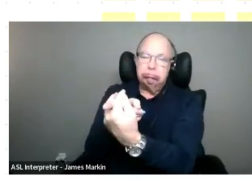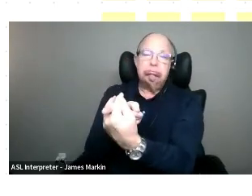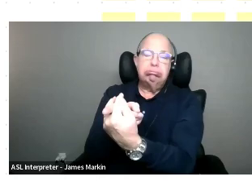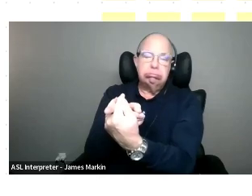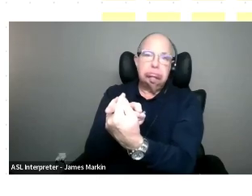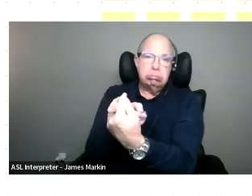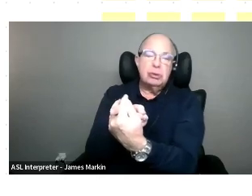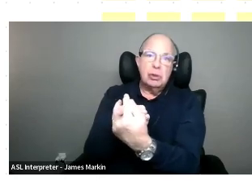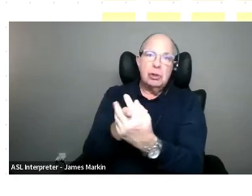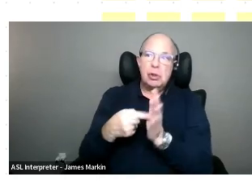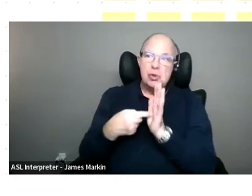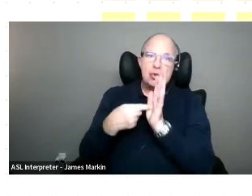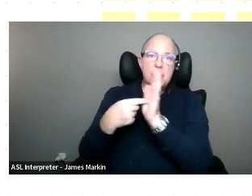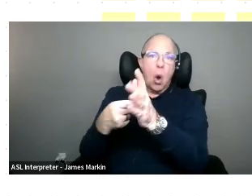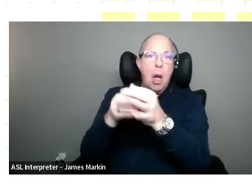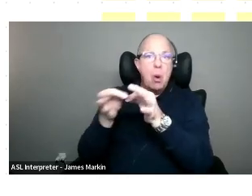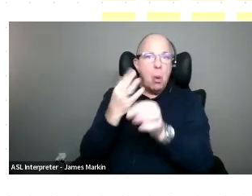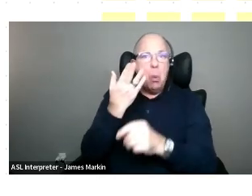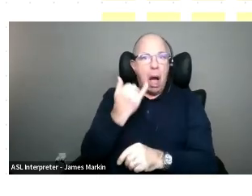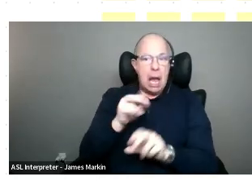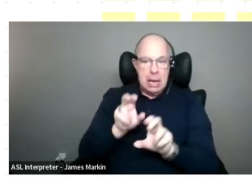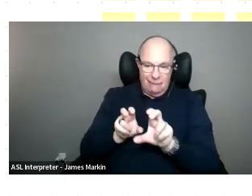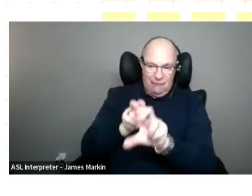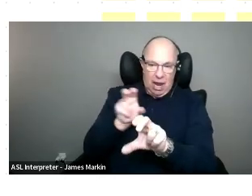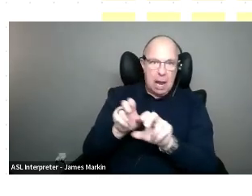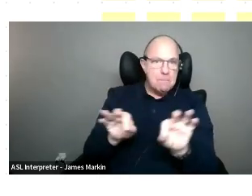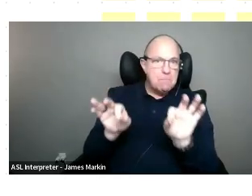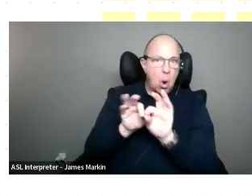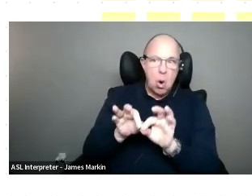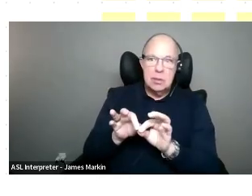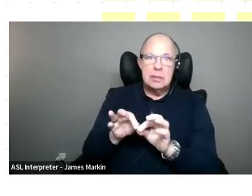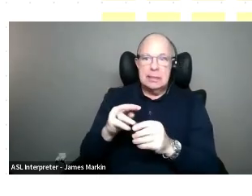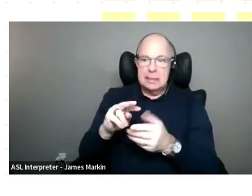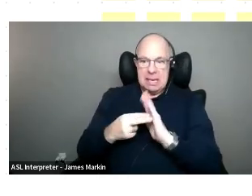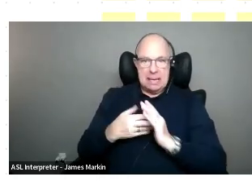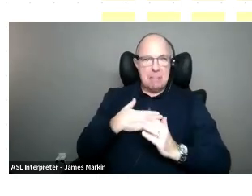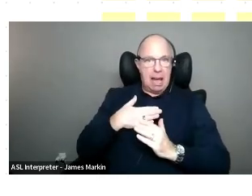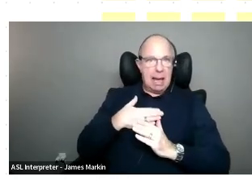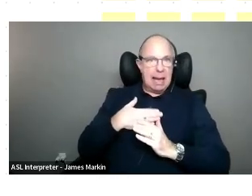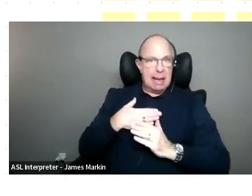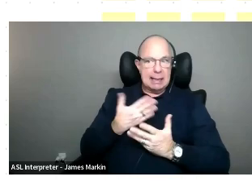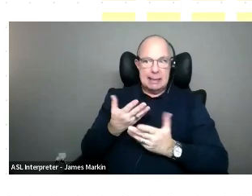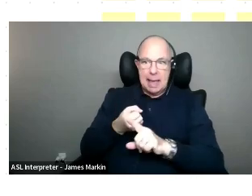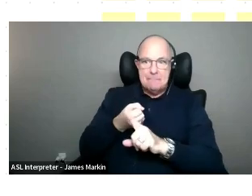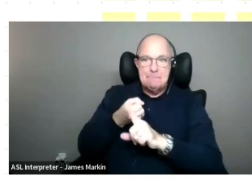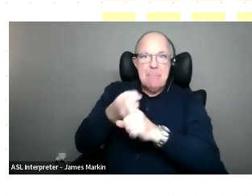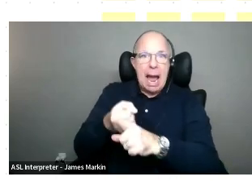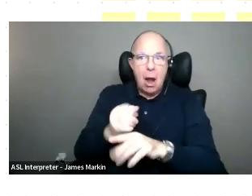Melissa Wong (she/her), SPT: Show why these investments are important, what it means to you, what the kind of impact it's gonna have.